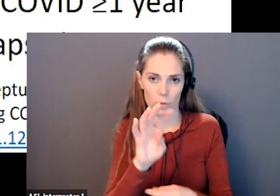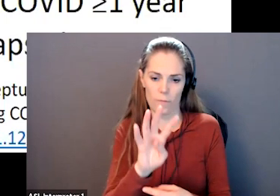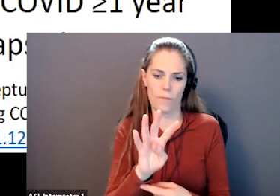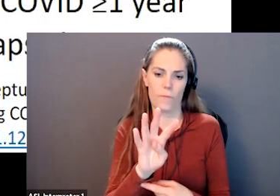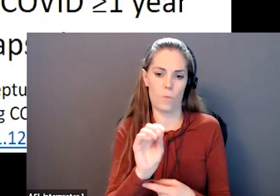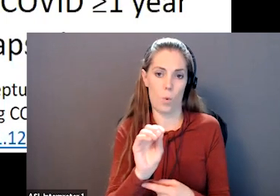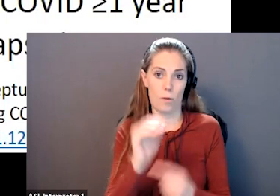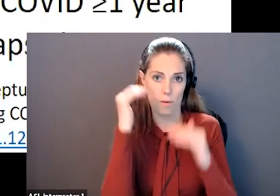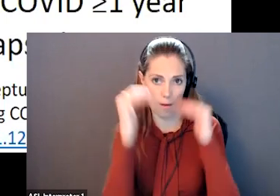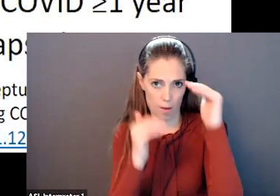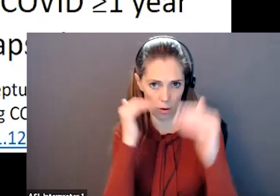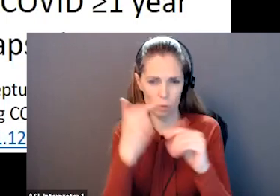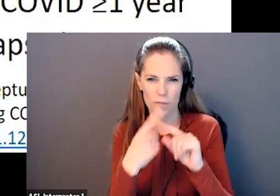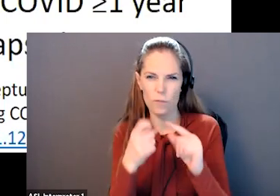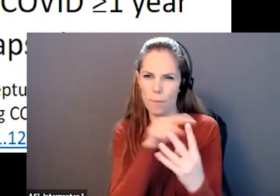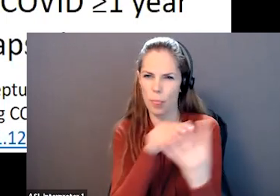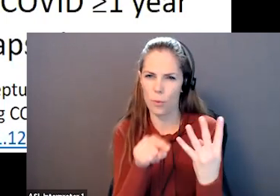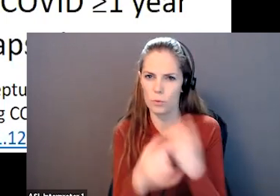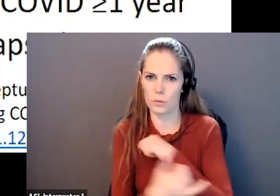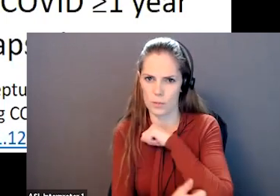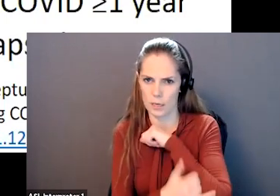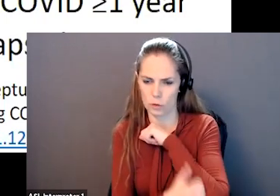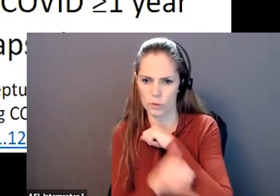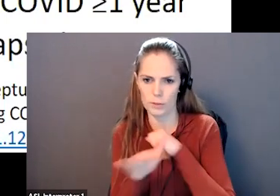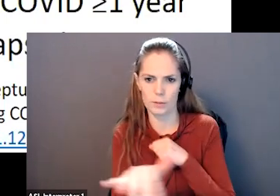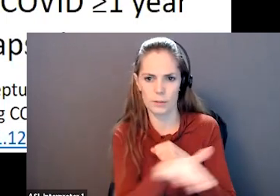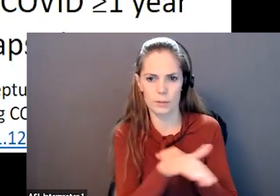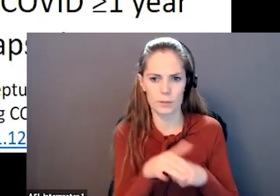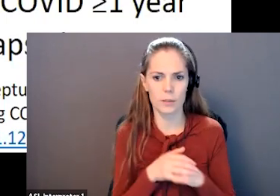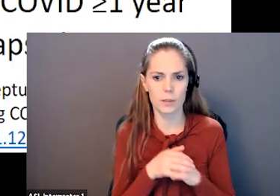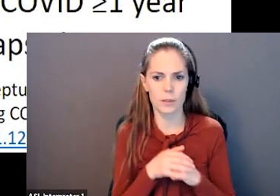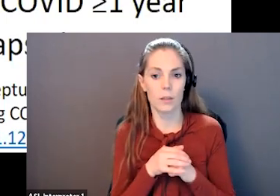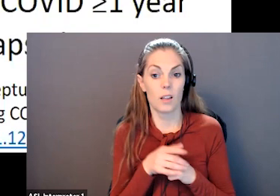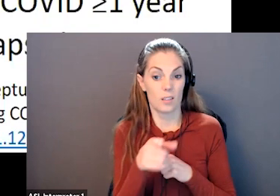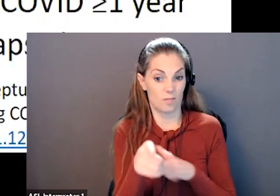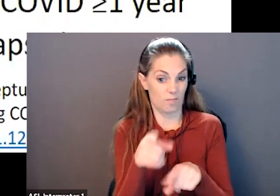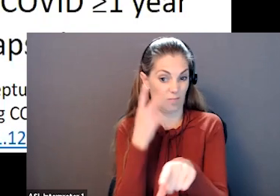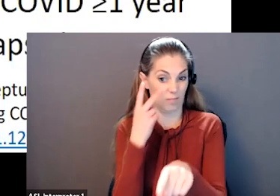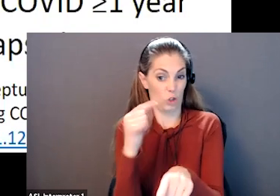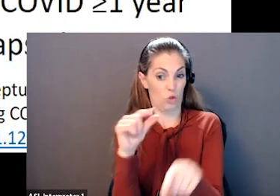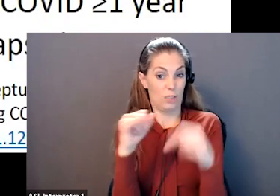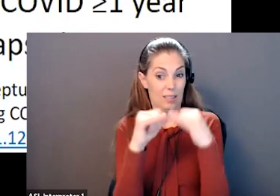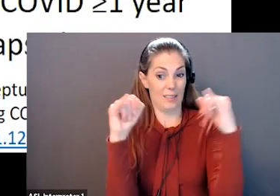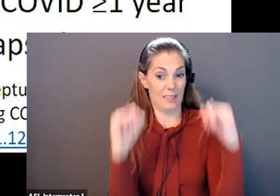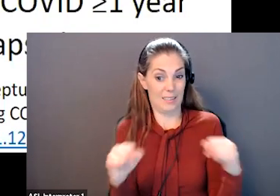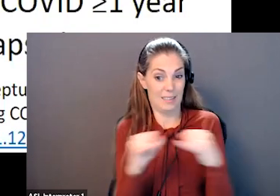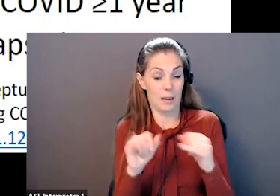50% of our participants reported being unable to work at the time of the interviews. Participants